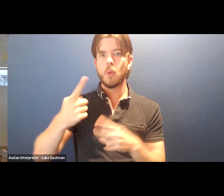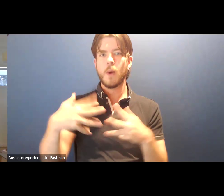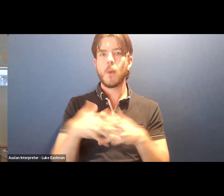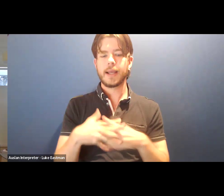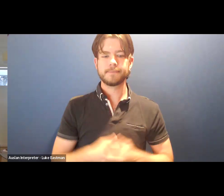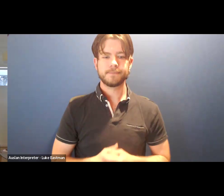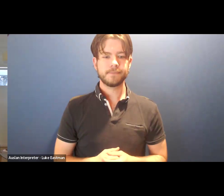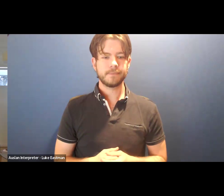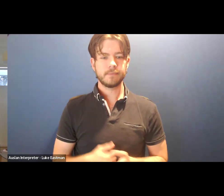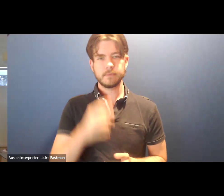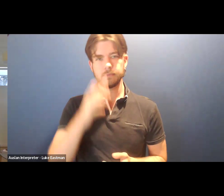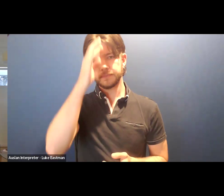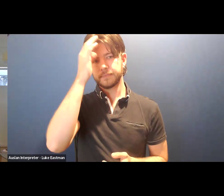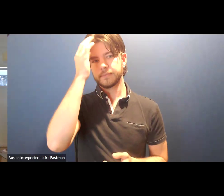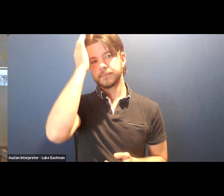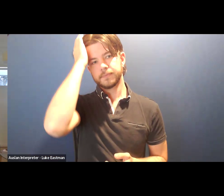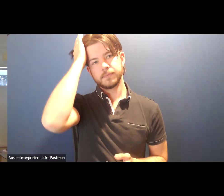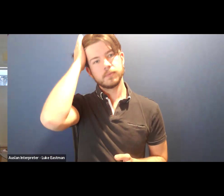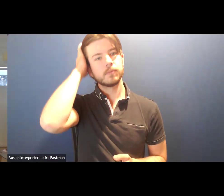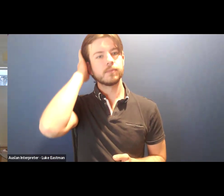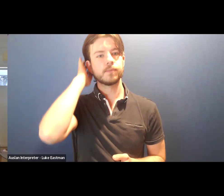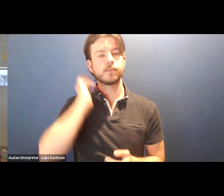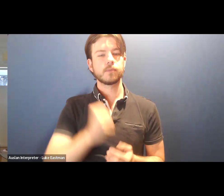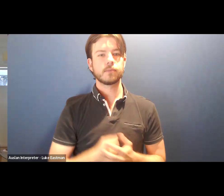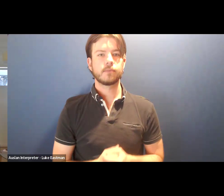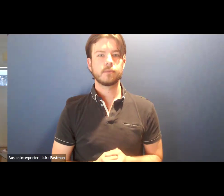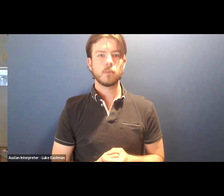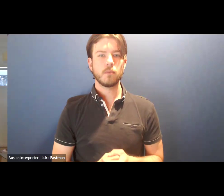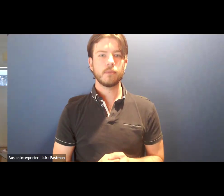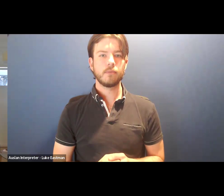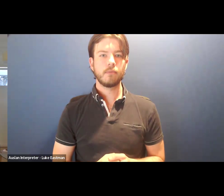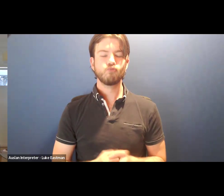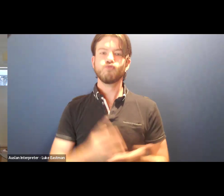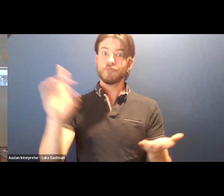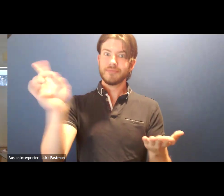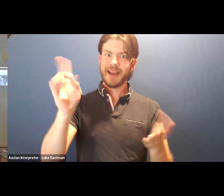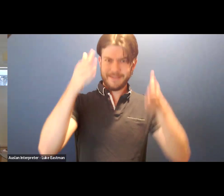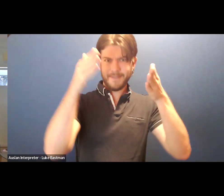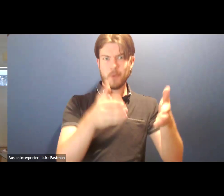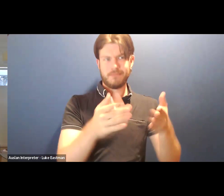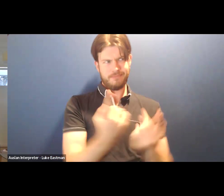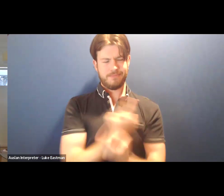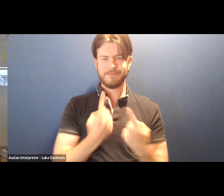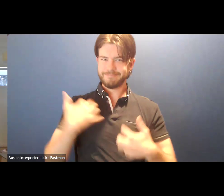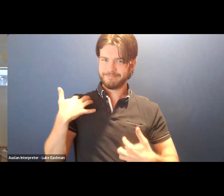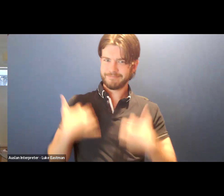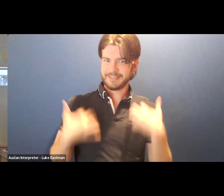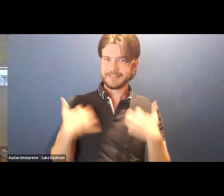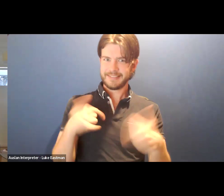week. So to today's focus, we're really excited to hold this